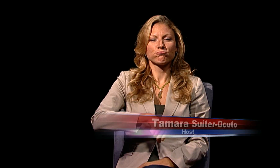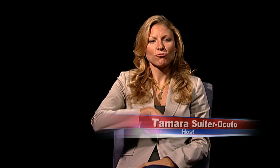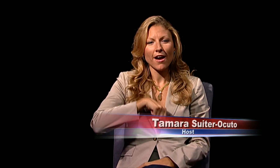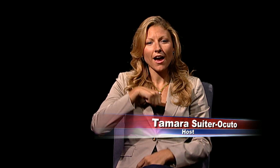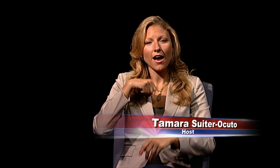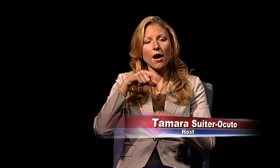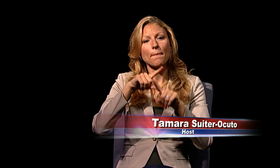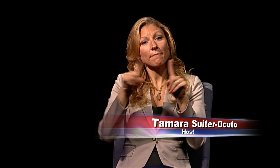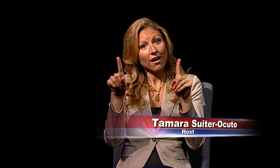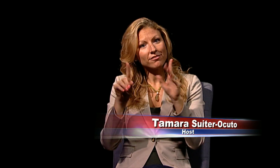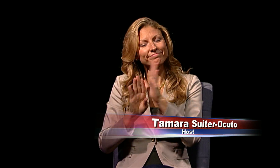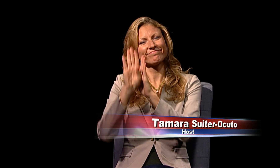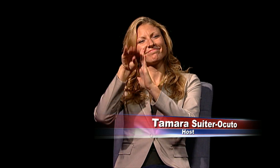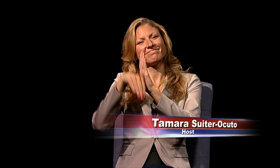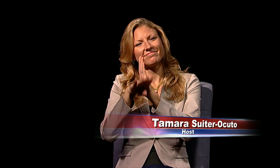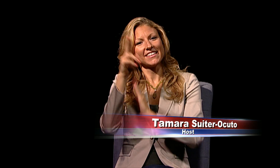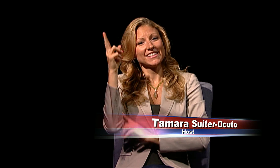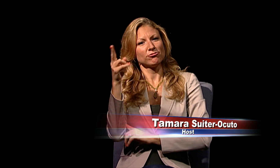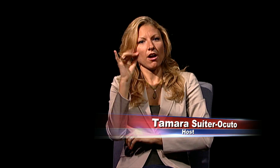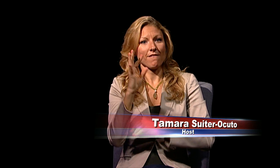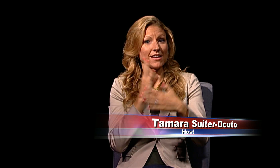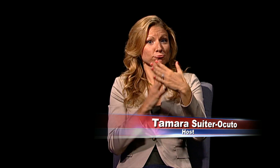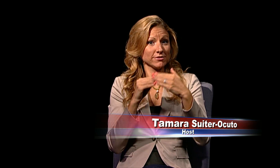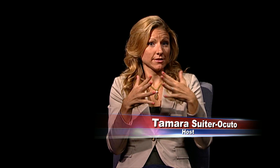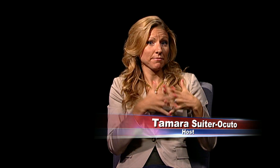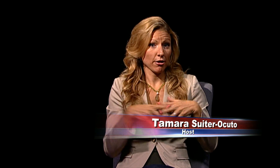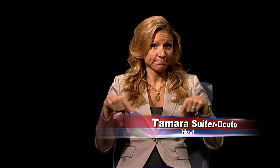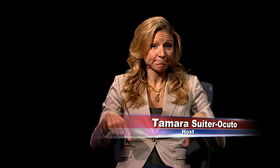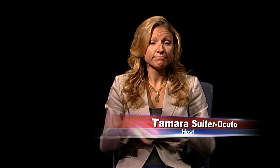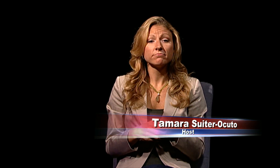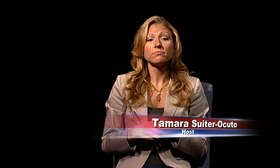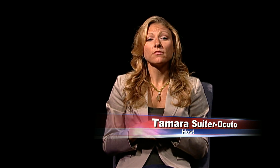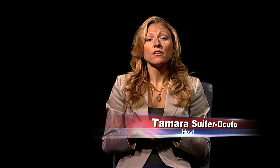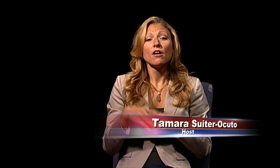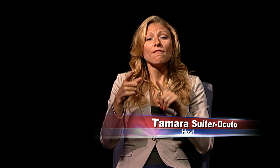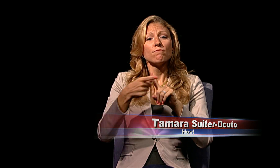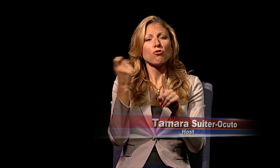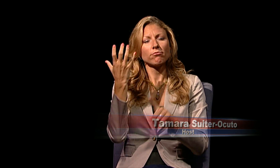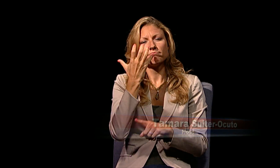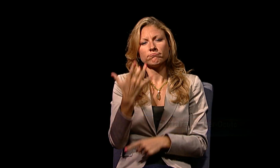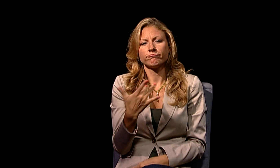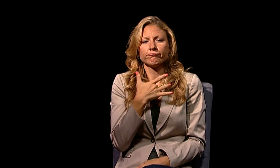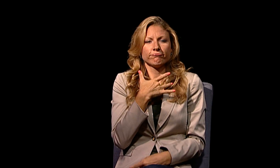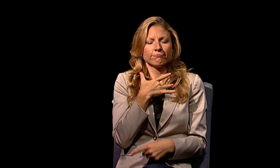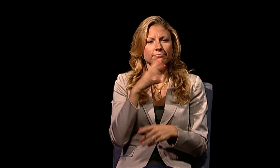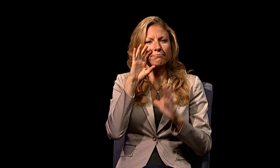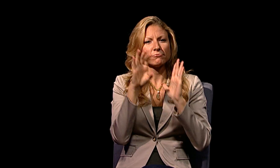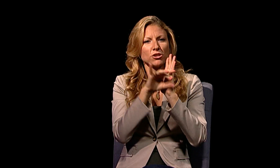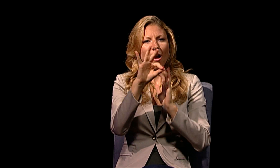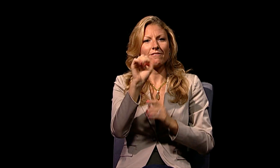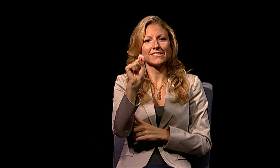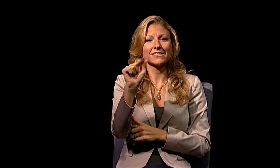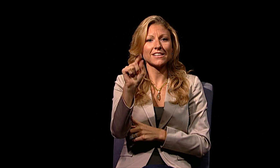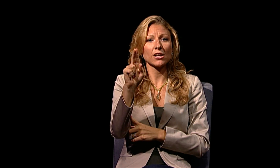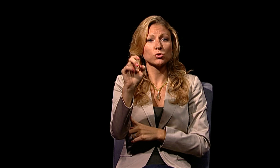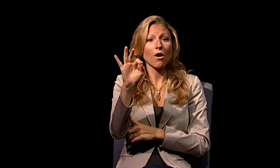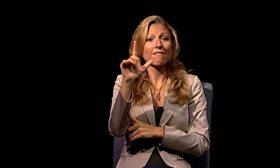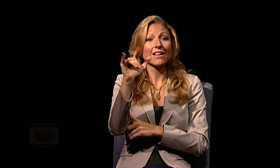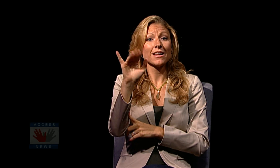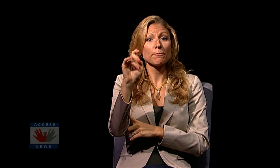WE HAVE A LONG PROUD YET VOLATILE HISTORY OF IMMIGRATION IN AMERICA. FROM HEARTWARMING IMAGES OF THE STATUE OF LIBERTY